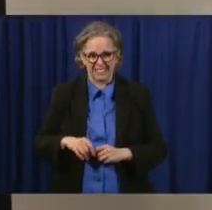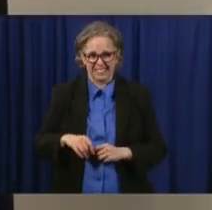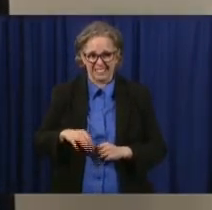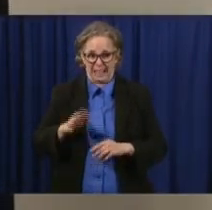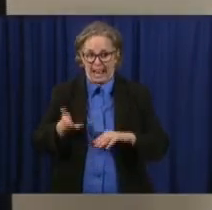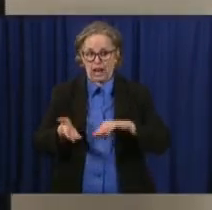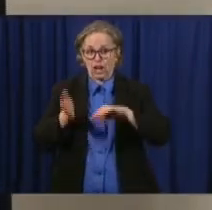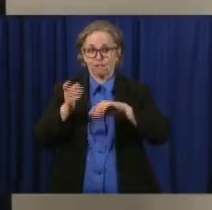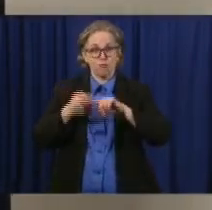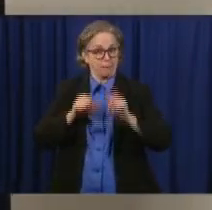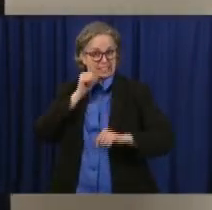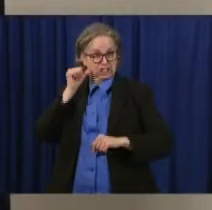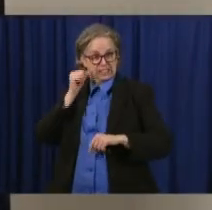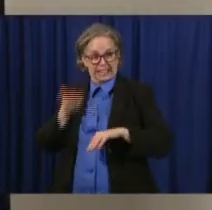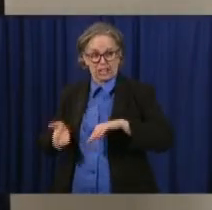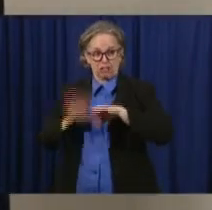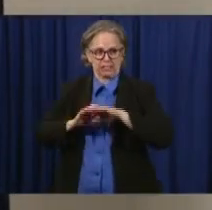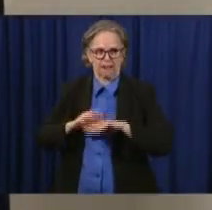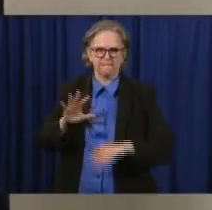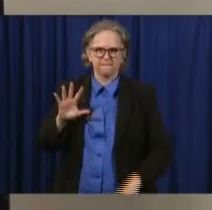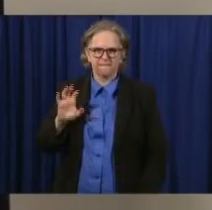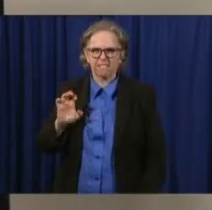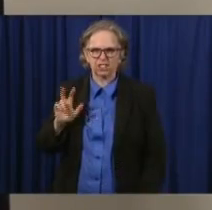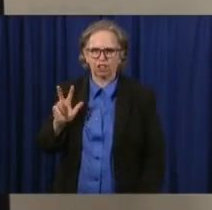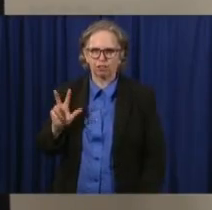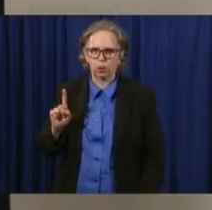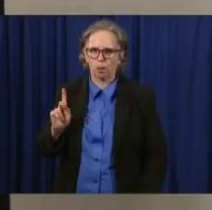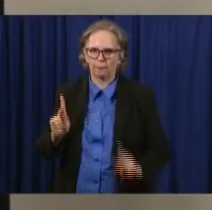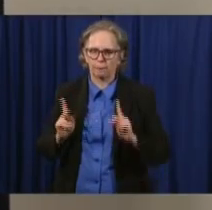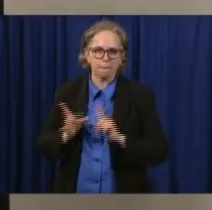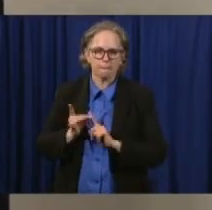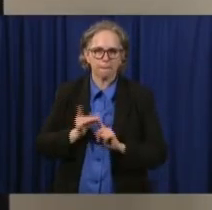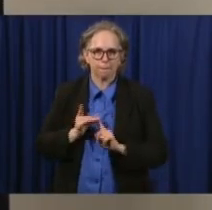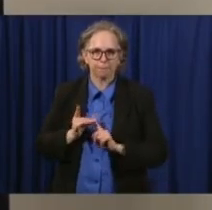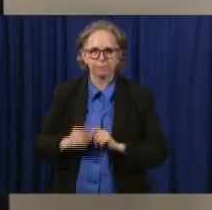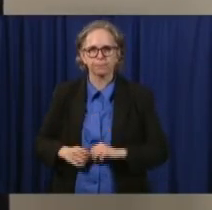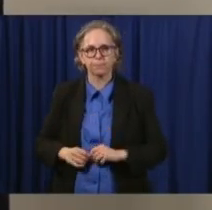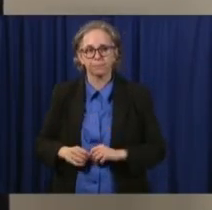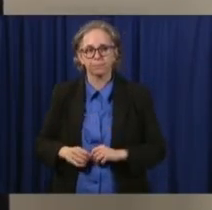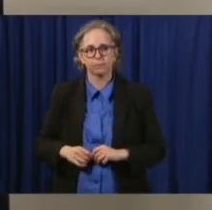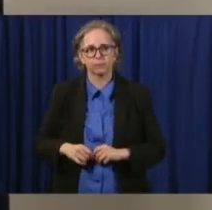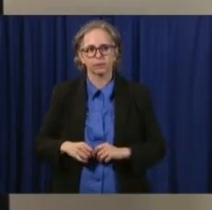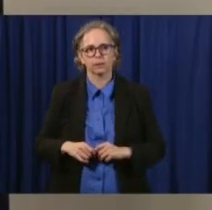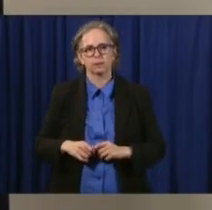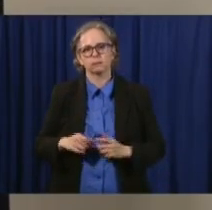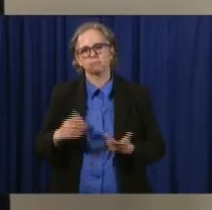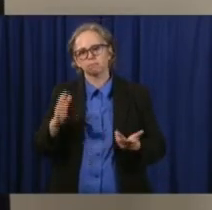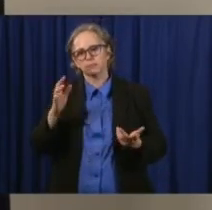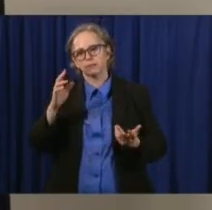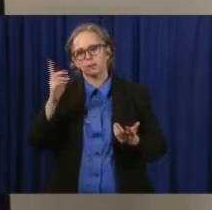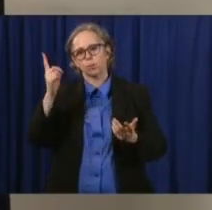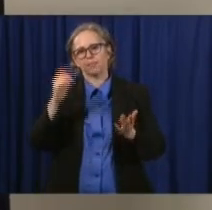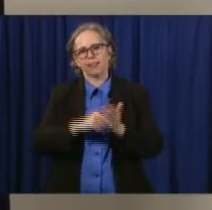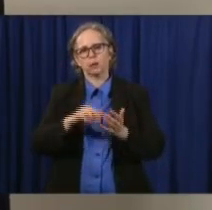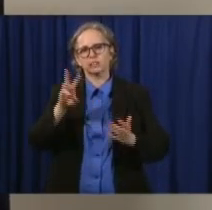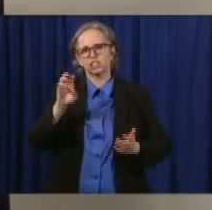RIGHT NOW IN OHIO WE HAVE 28,454 CASES. IT IS AN INCREASE IN THE